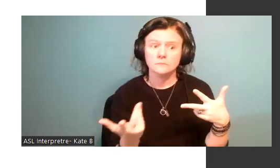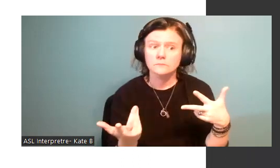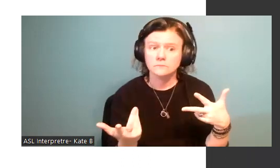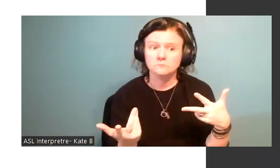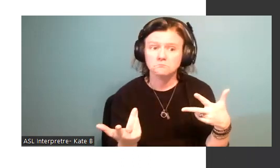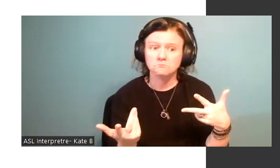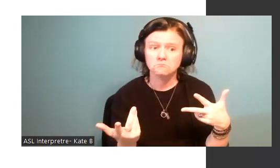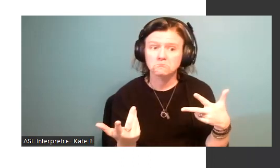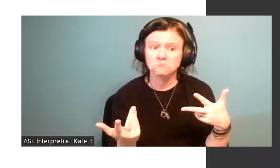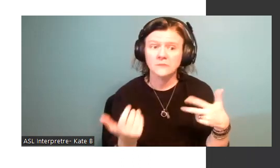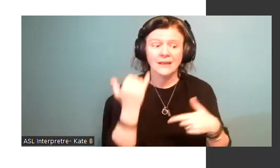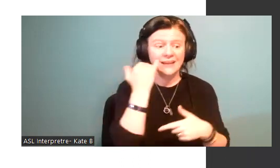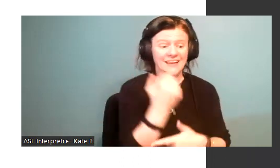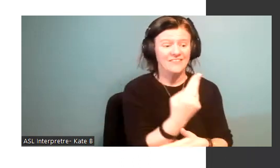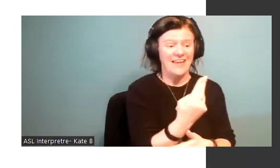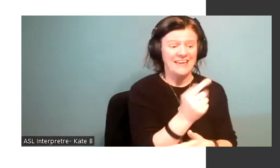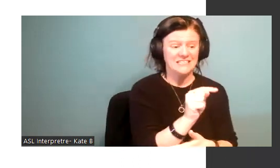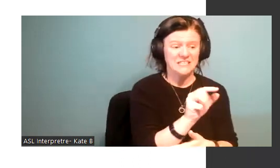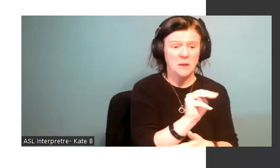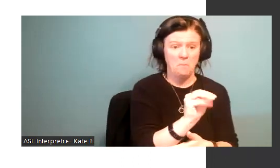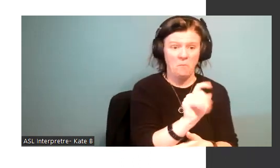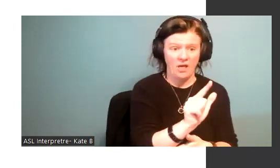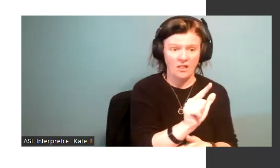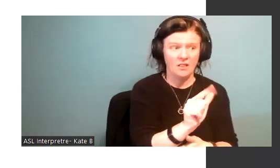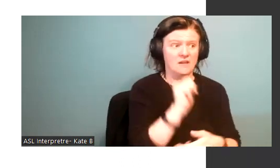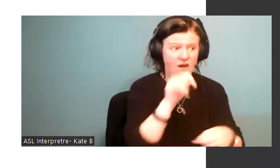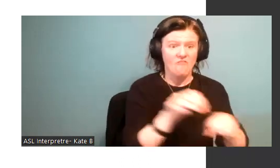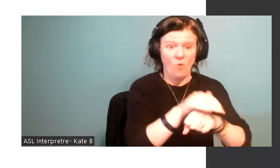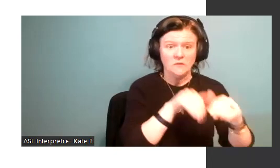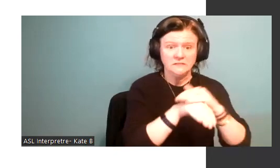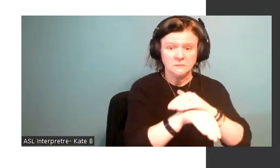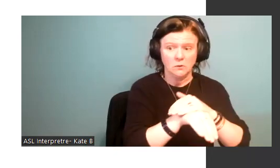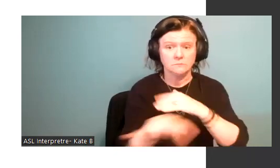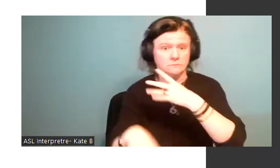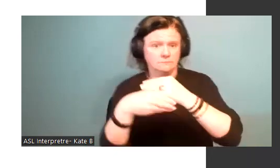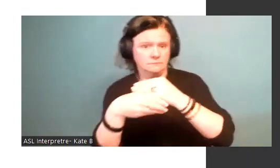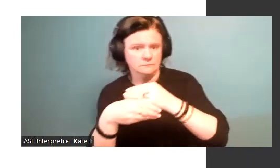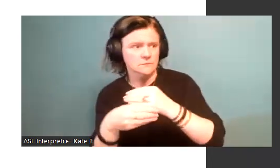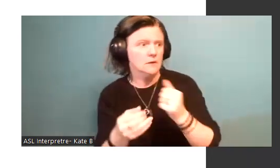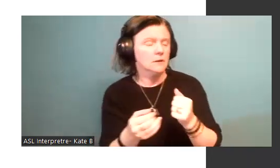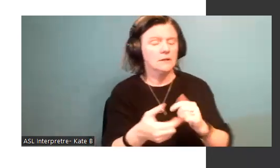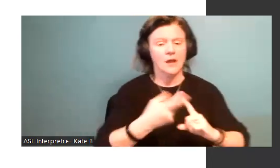built in, so ARIA can help with that. Can provide additional content with CPUs, making it more